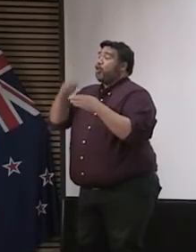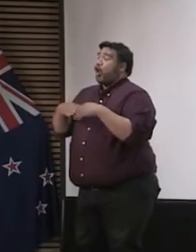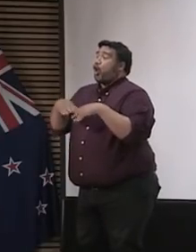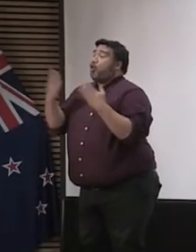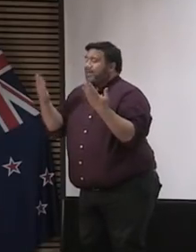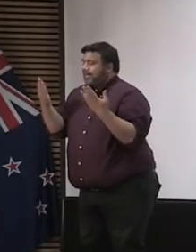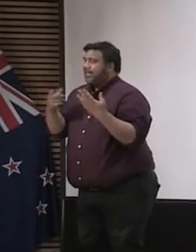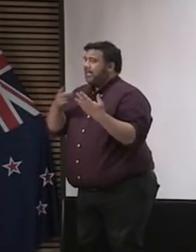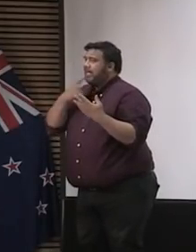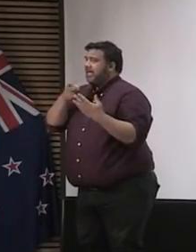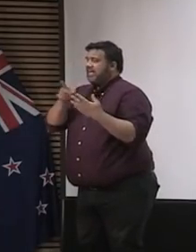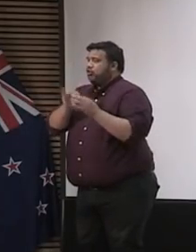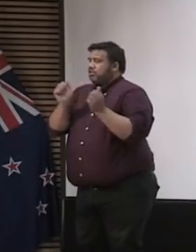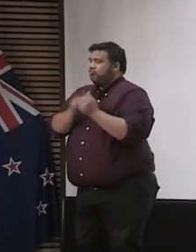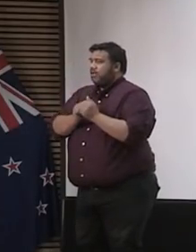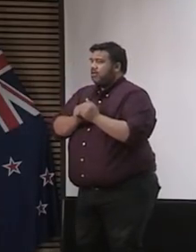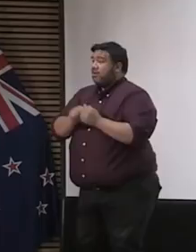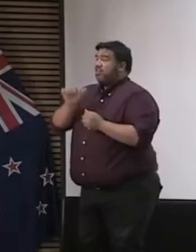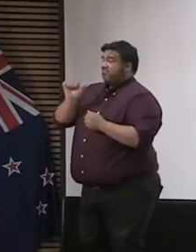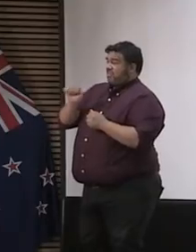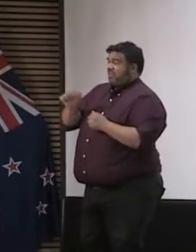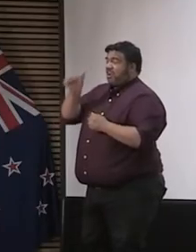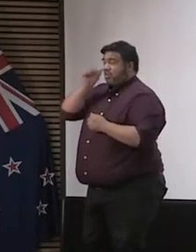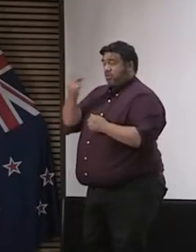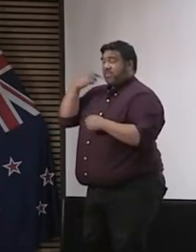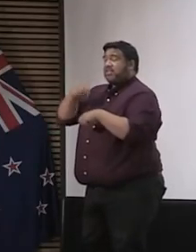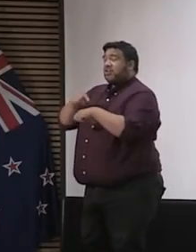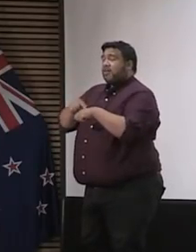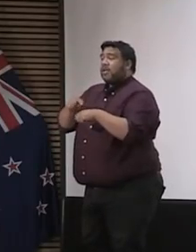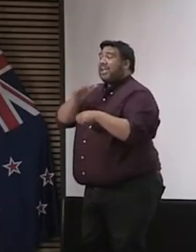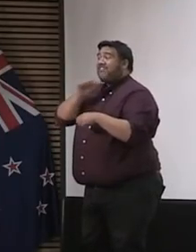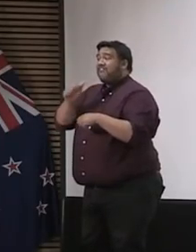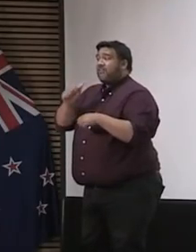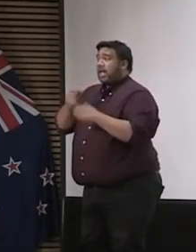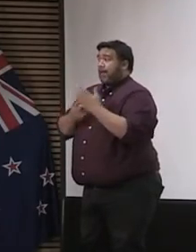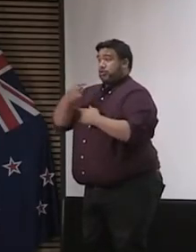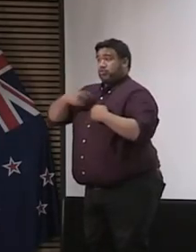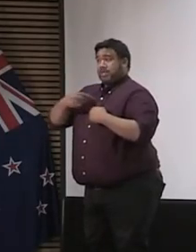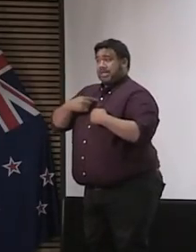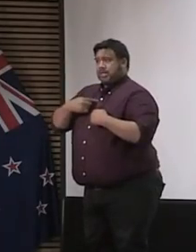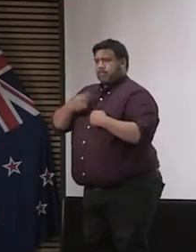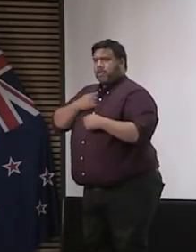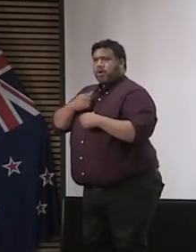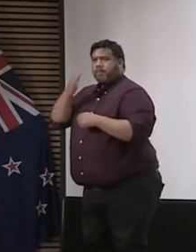one of the peoplereturning to the school withmy father being a policeofficer and my mother workingat the school.